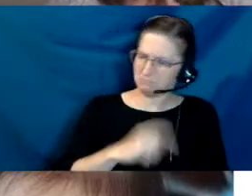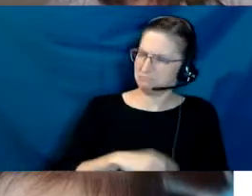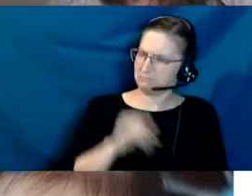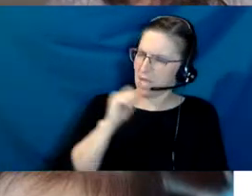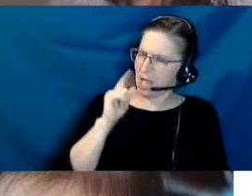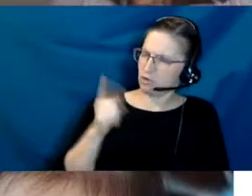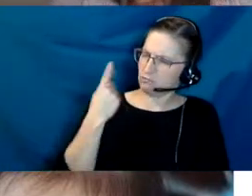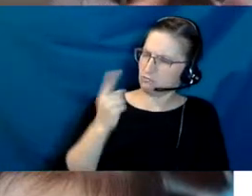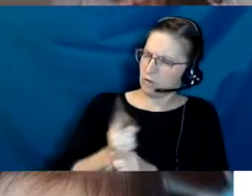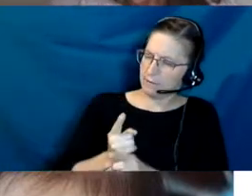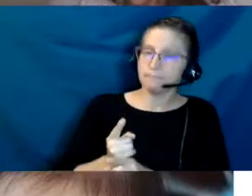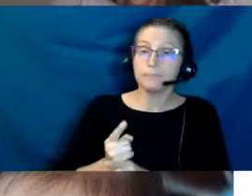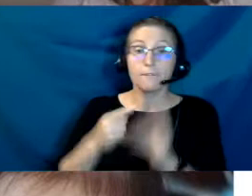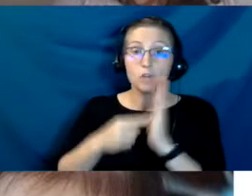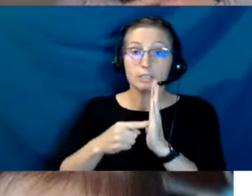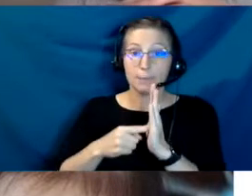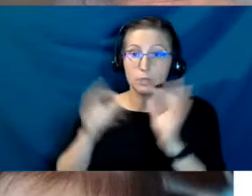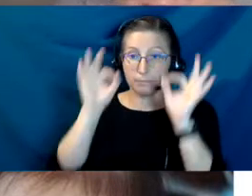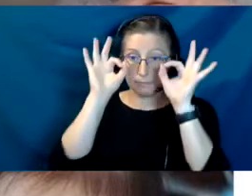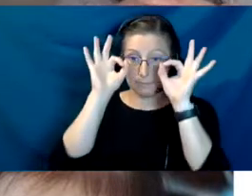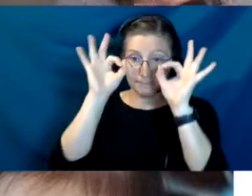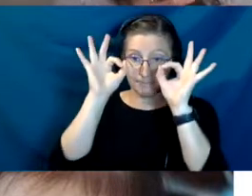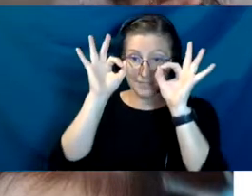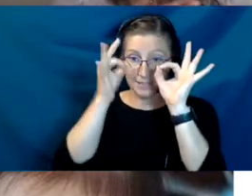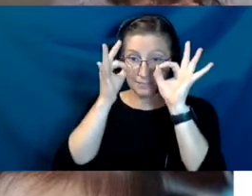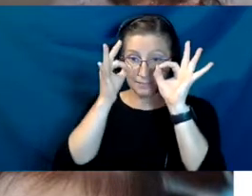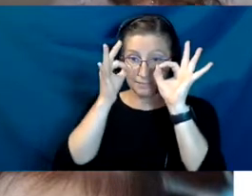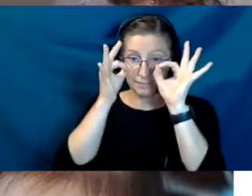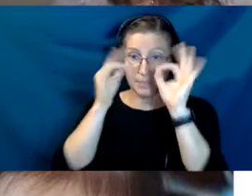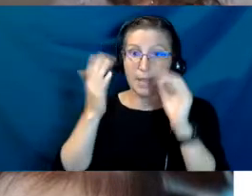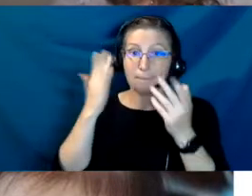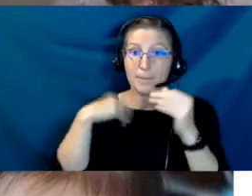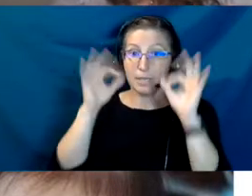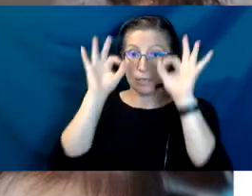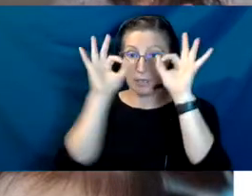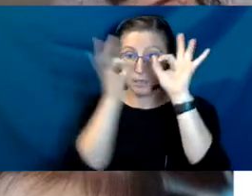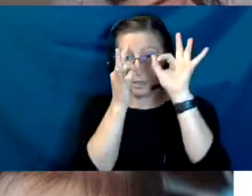eyes. So for example, eye alignment, the eyes might not look in the same direction, one